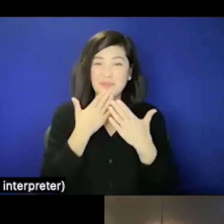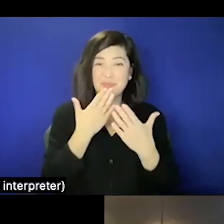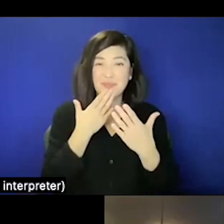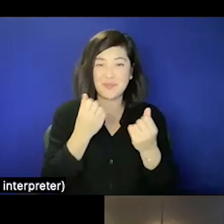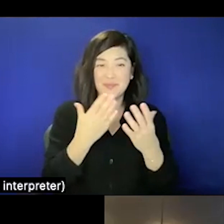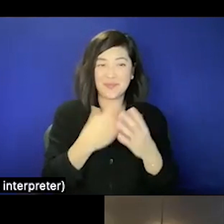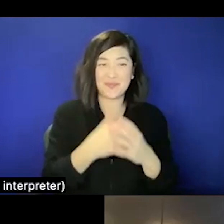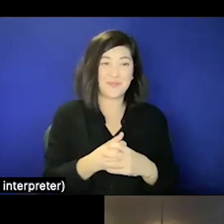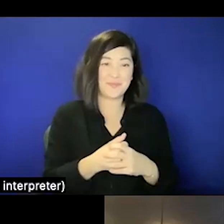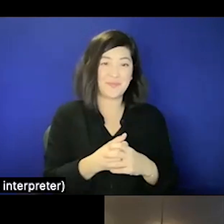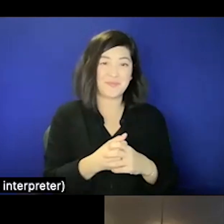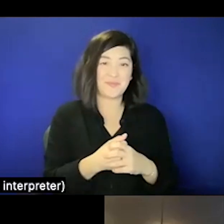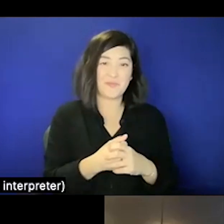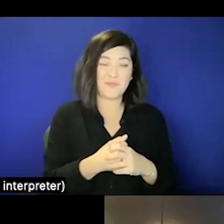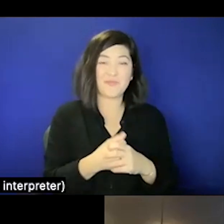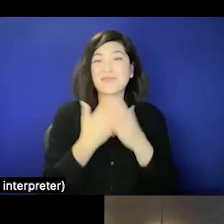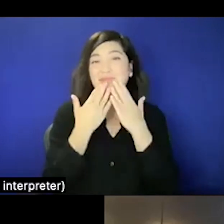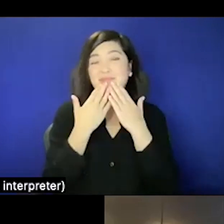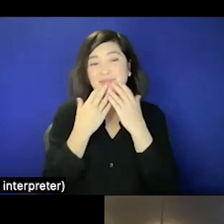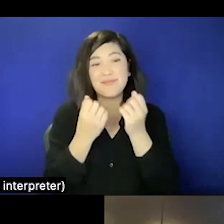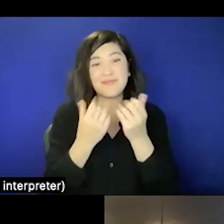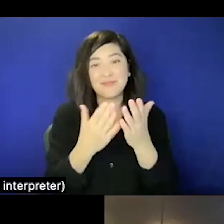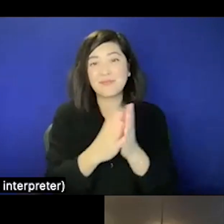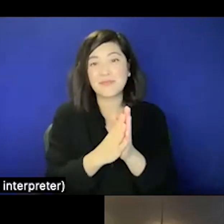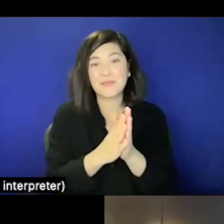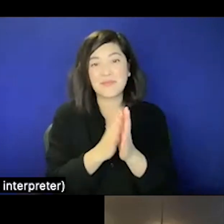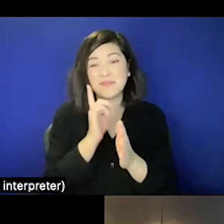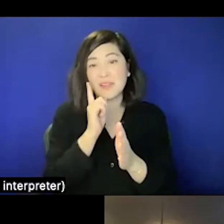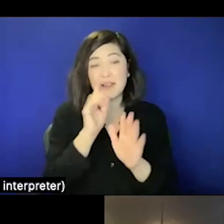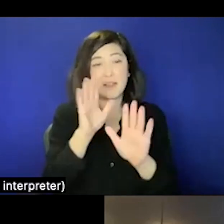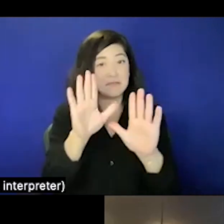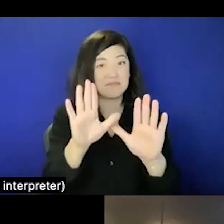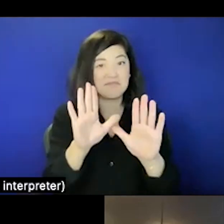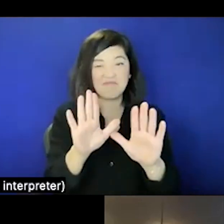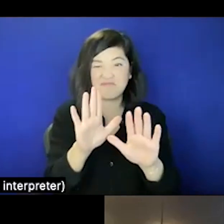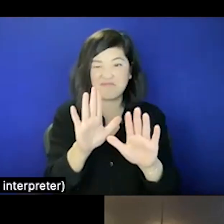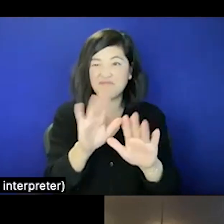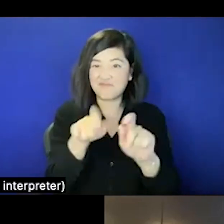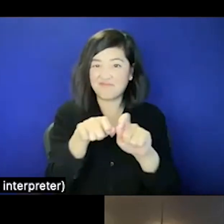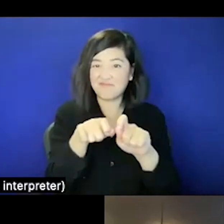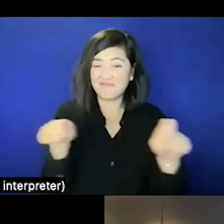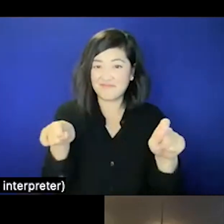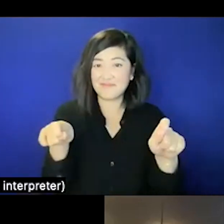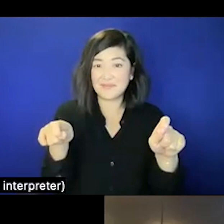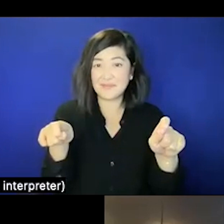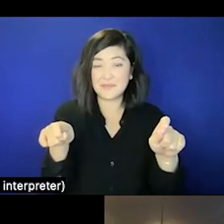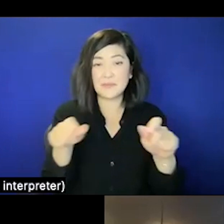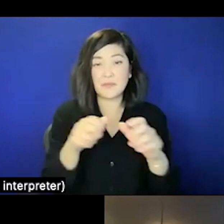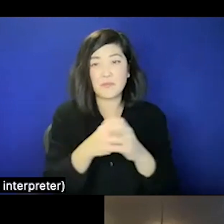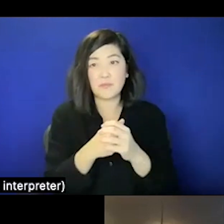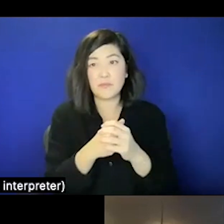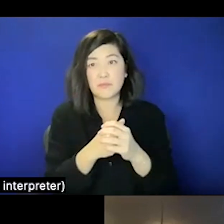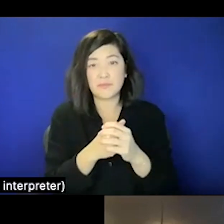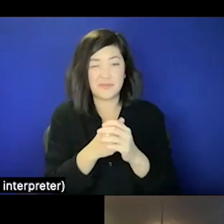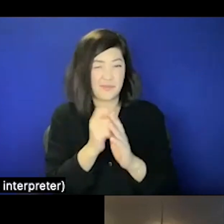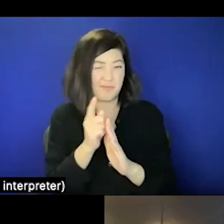Brian: I hope so. Lauren: Yes. Thank you so much. I think that's a fabulous place to end, looking at we're one minute shy of the hour. And so thank you for joining us,